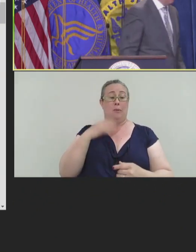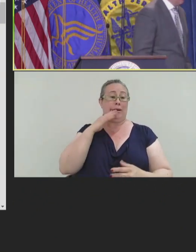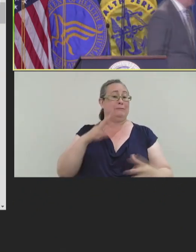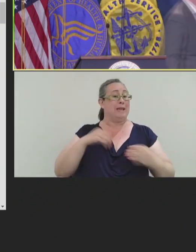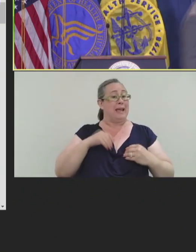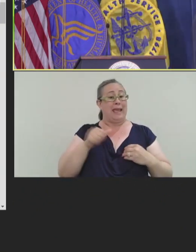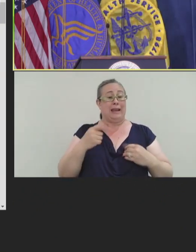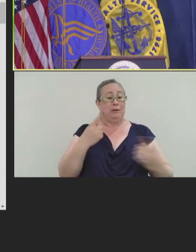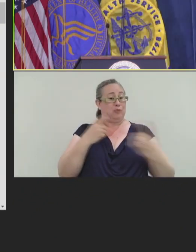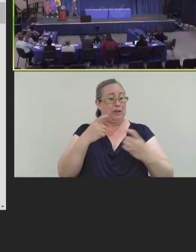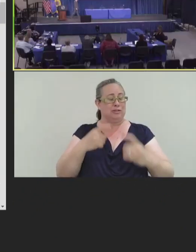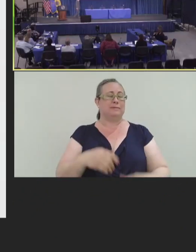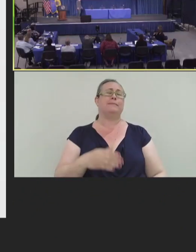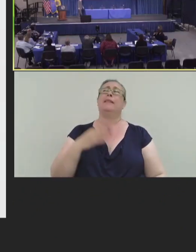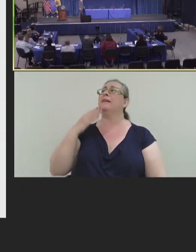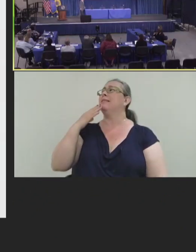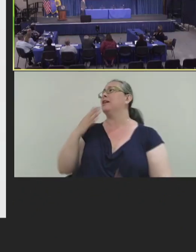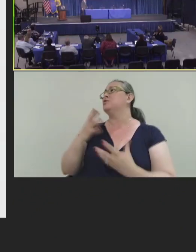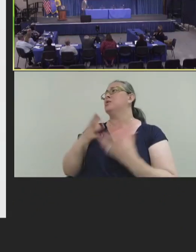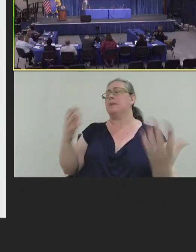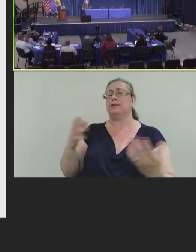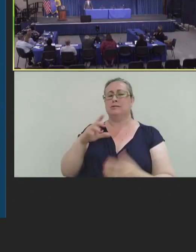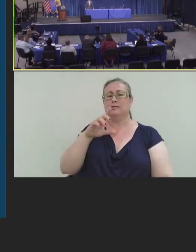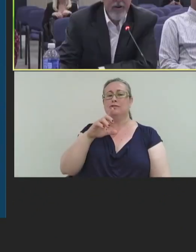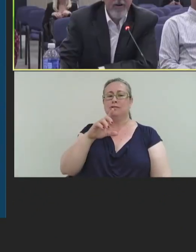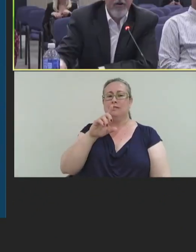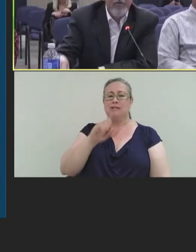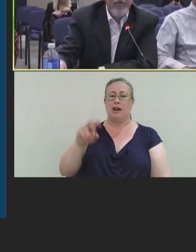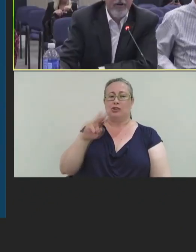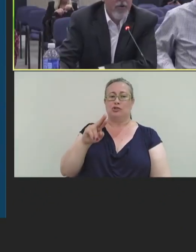Robert Hopkins: Thank you very much, Dr. Belmonte and Dr. Ige. Are there any questions